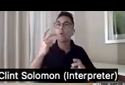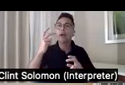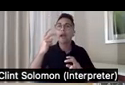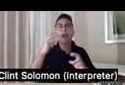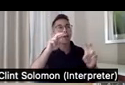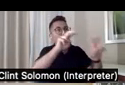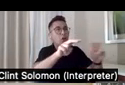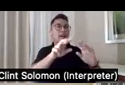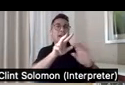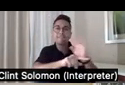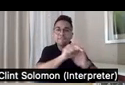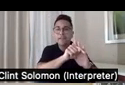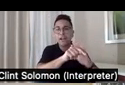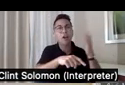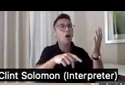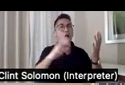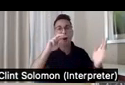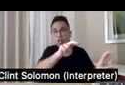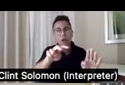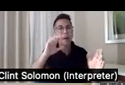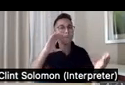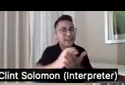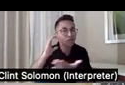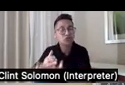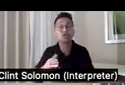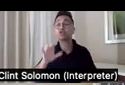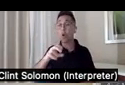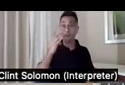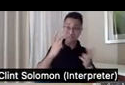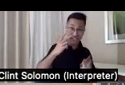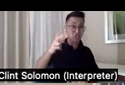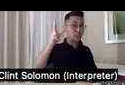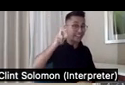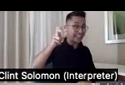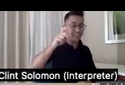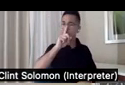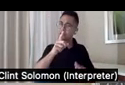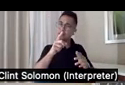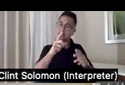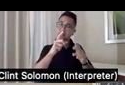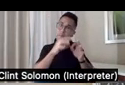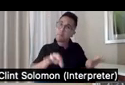and so forth so vision and hearing play a really strong role in the development of these shared